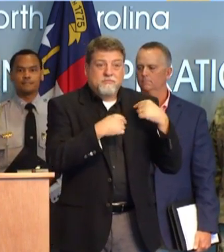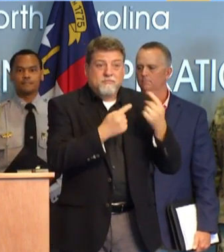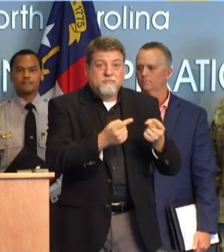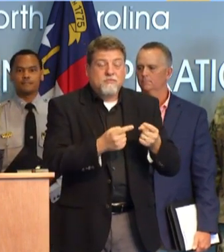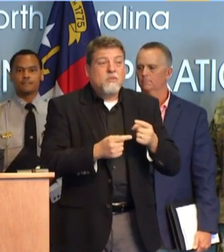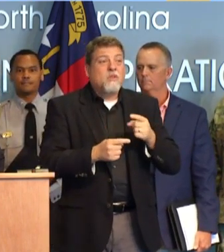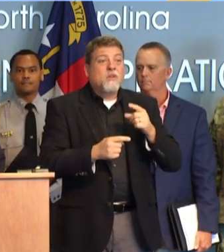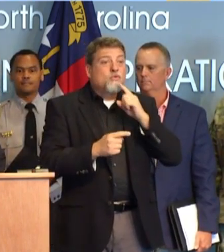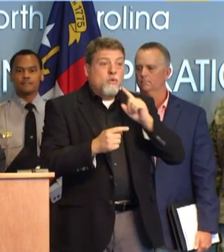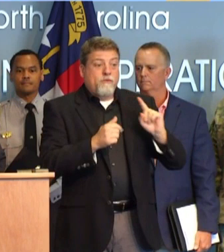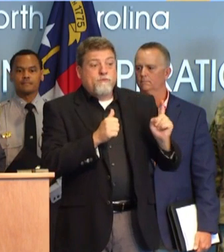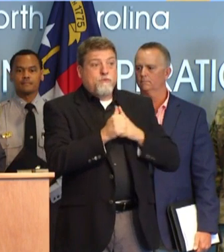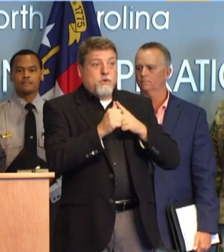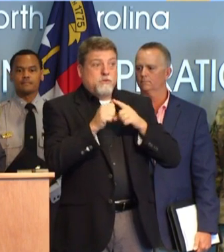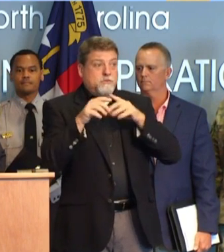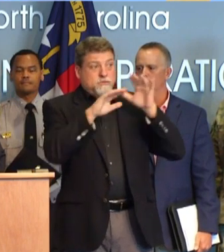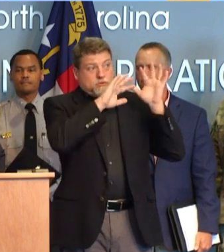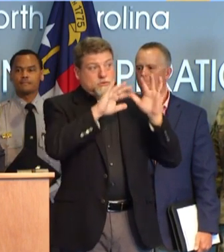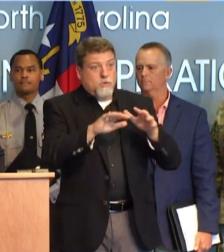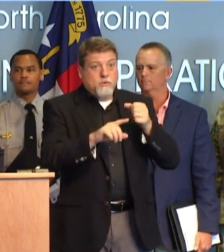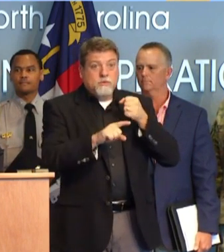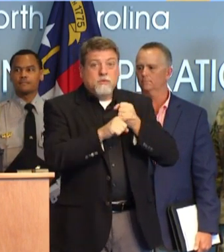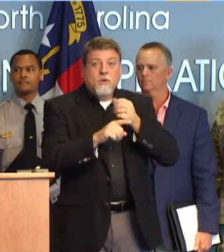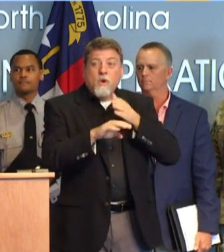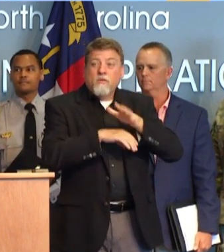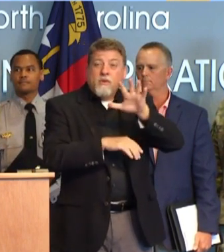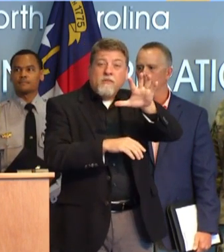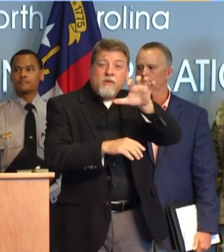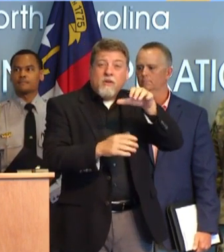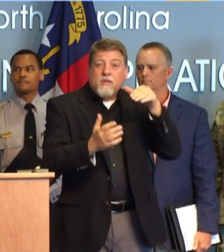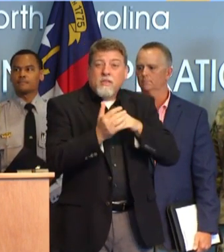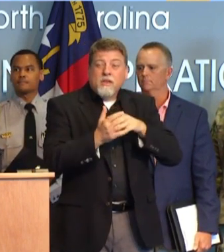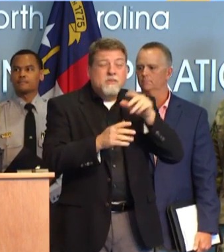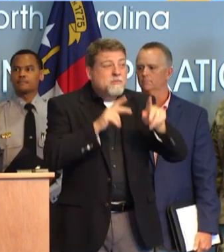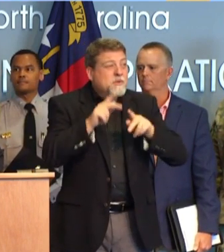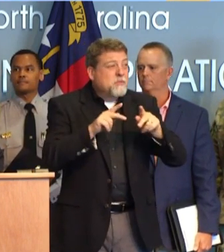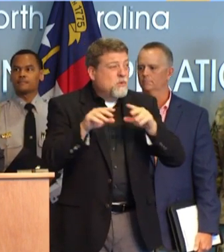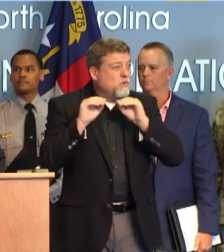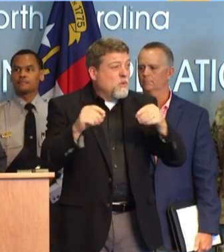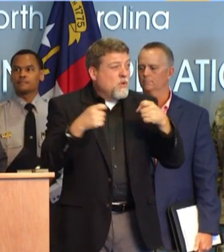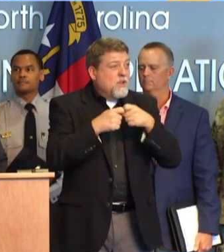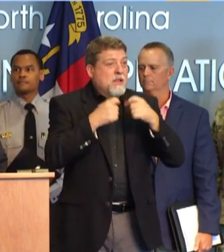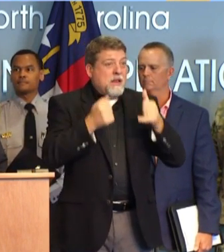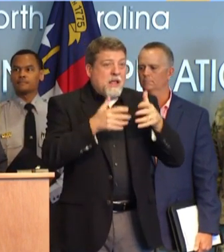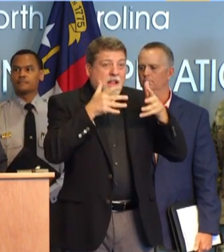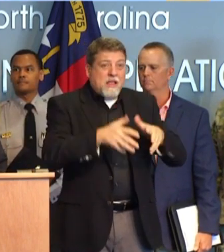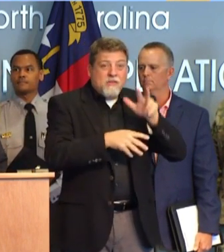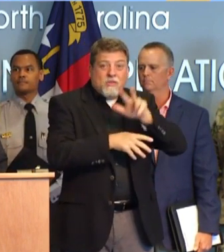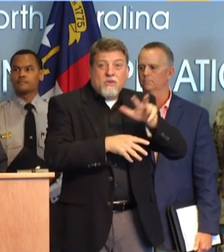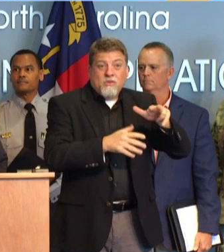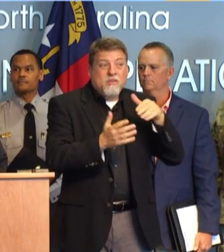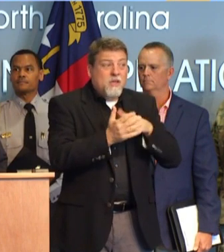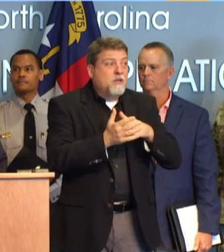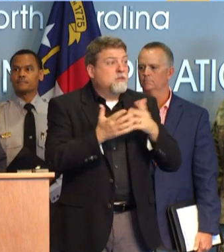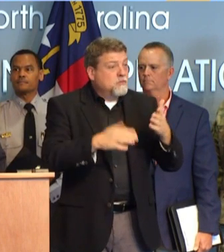ALREADY THEY HAVE RESTORED POWER TO MORE THAN HALF A MILLION SINCE THIS STORM HIT.